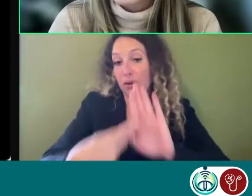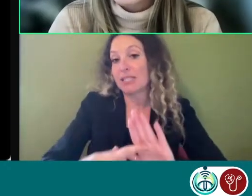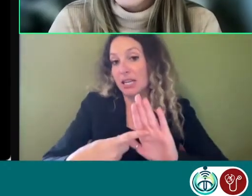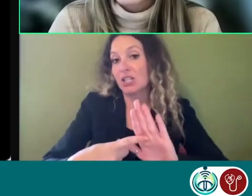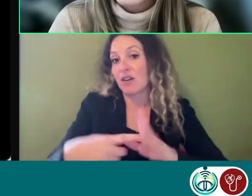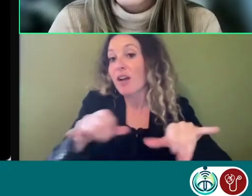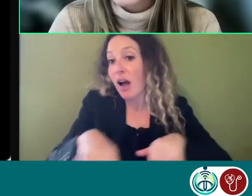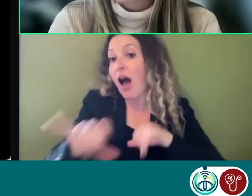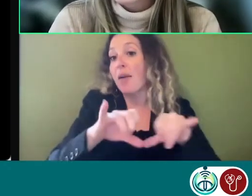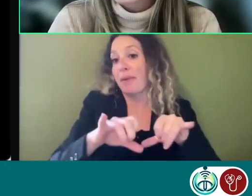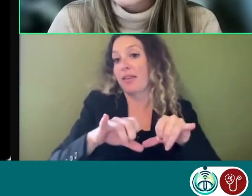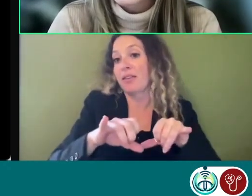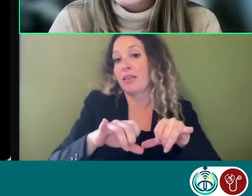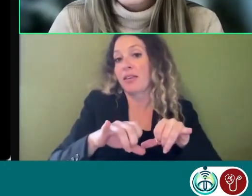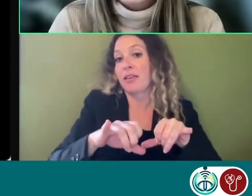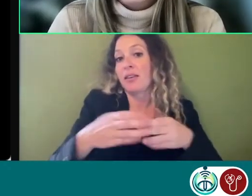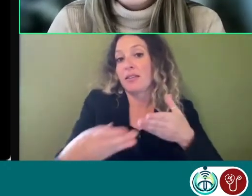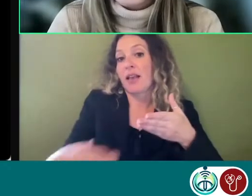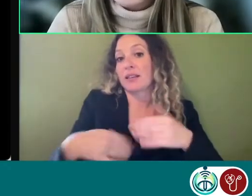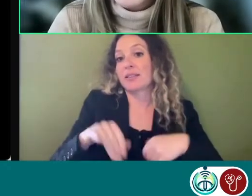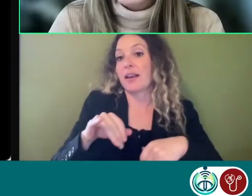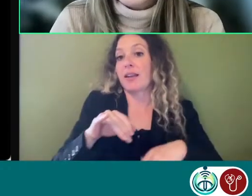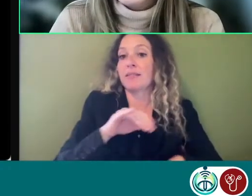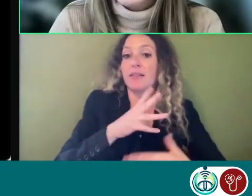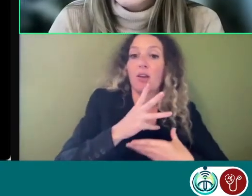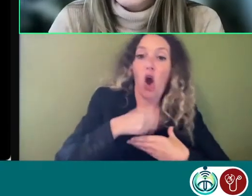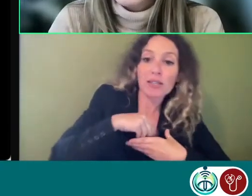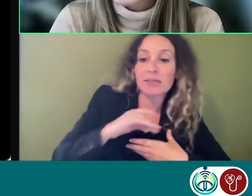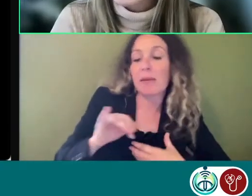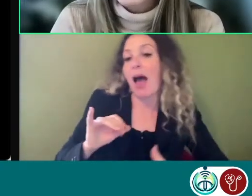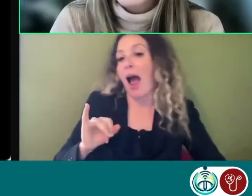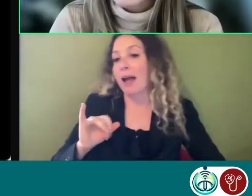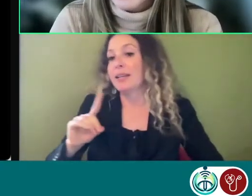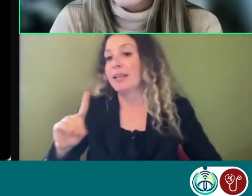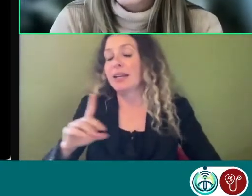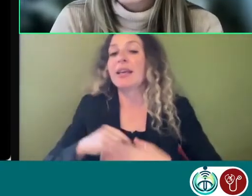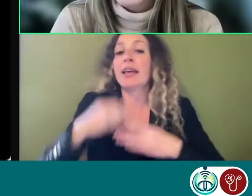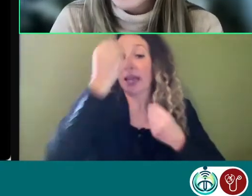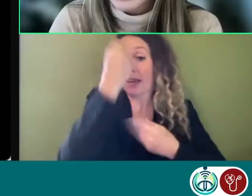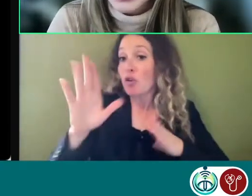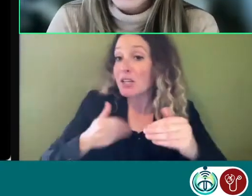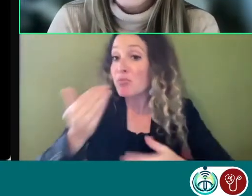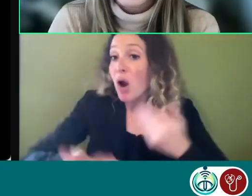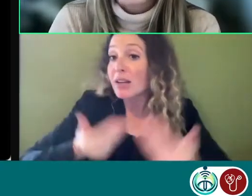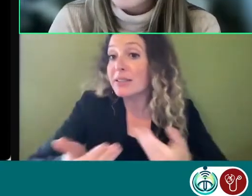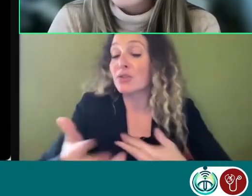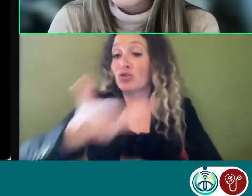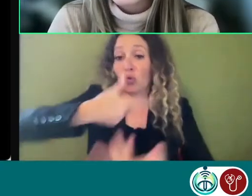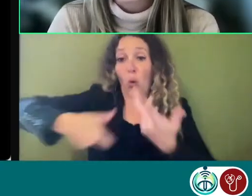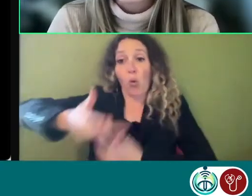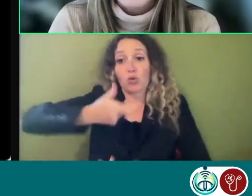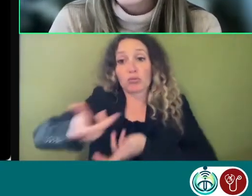and IDD. So things like information processing, social interaction, communication, memory, special